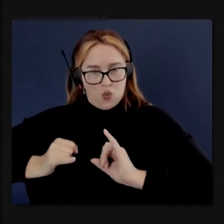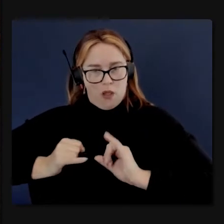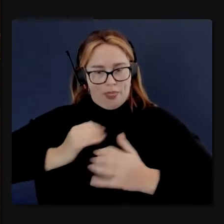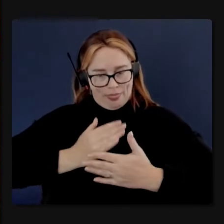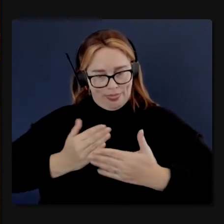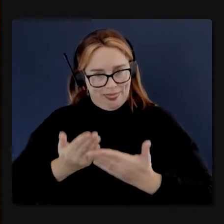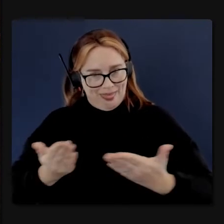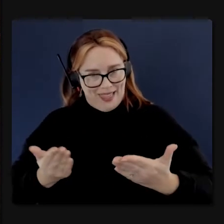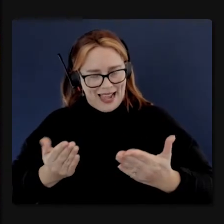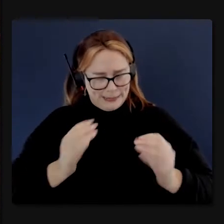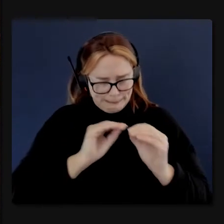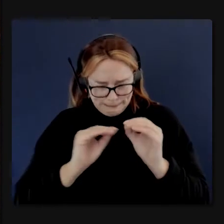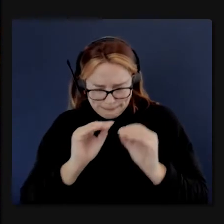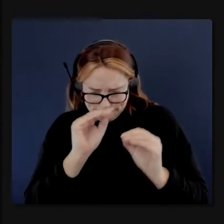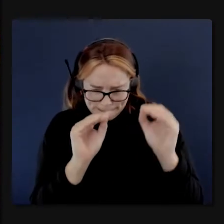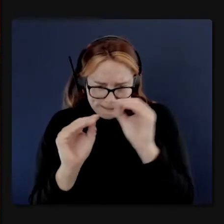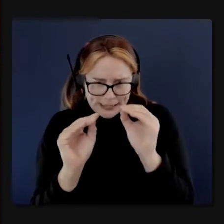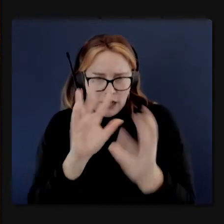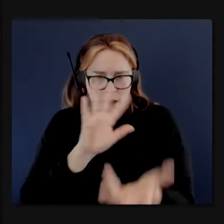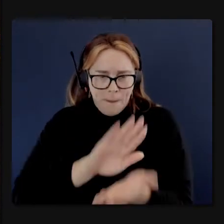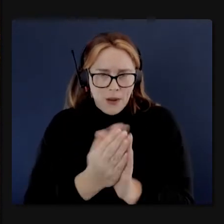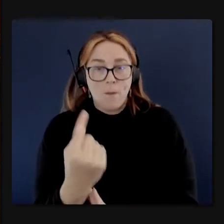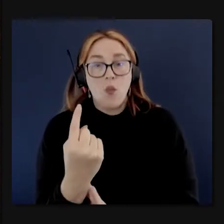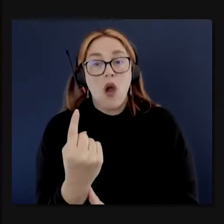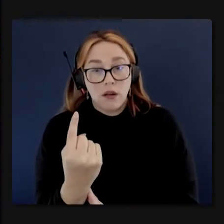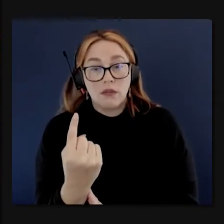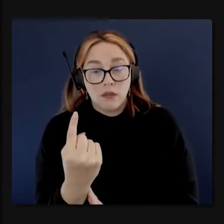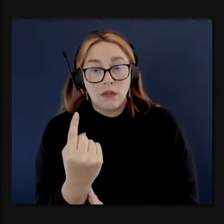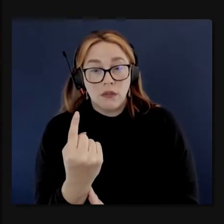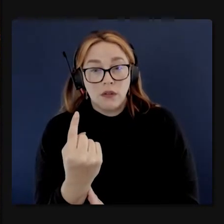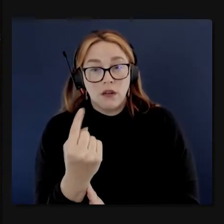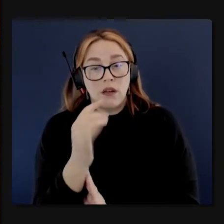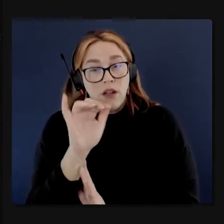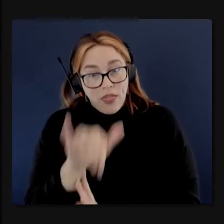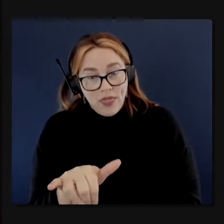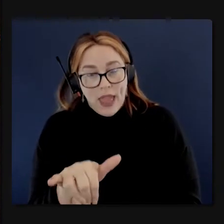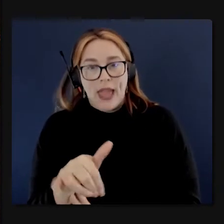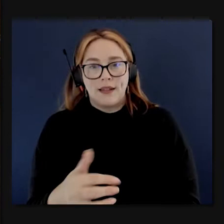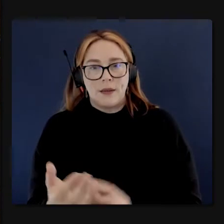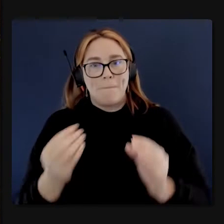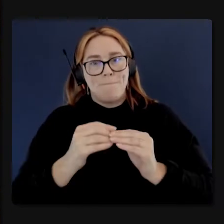into one single object and taking all the materials and combining it into one material,